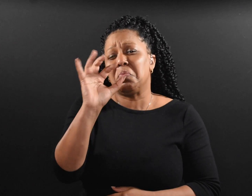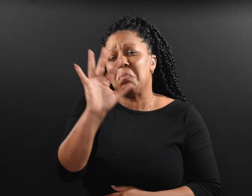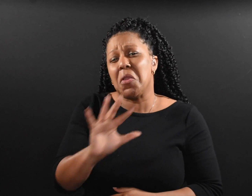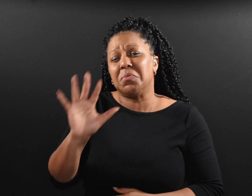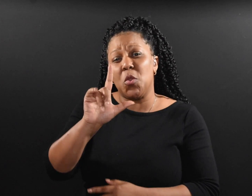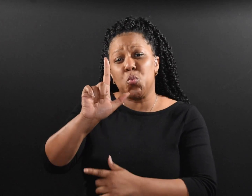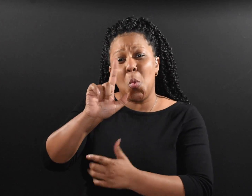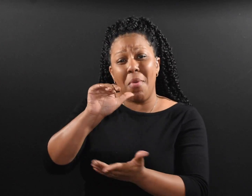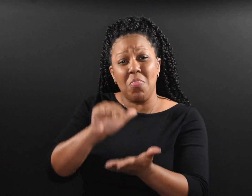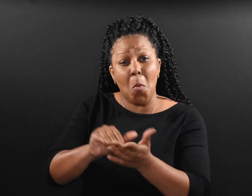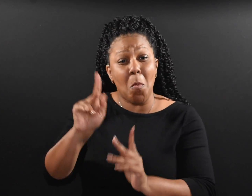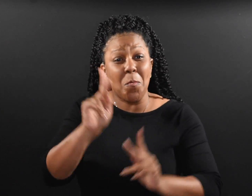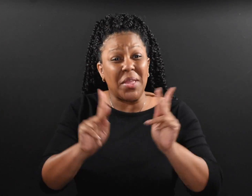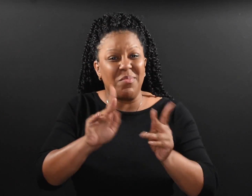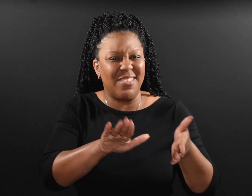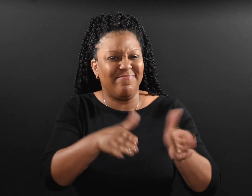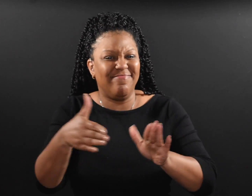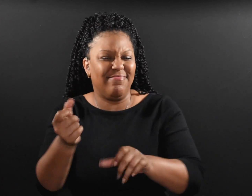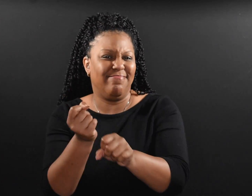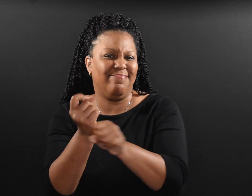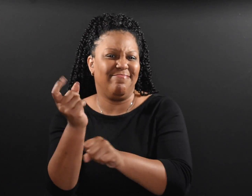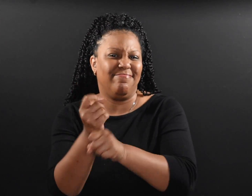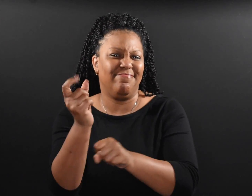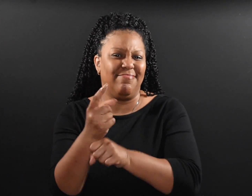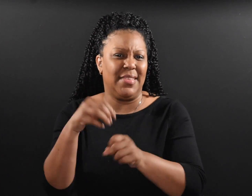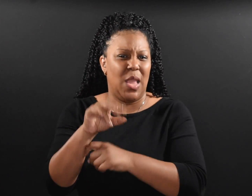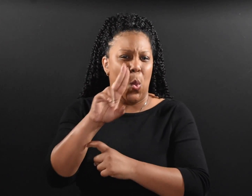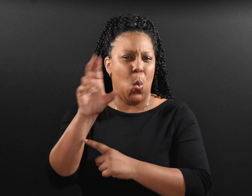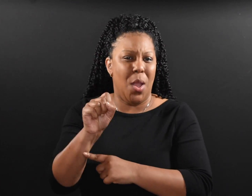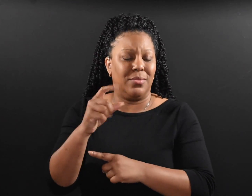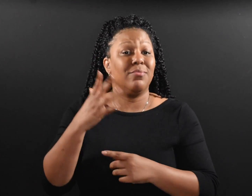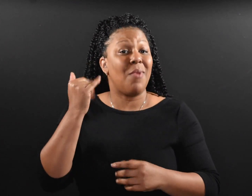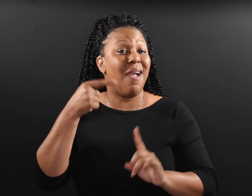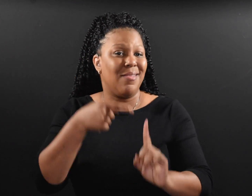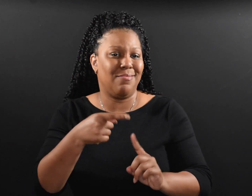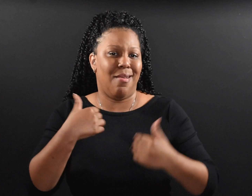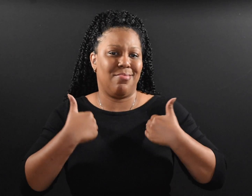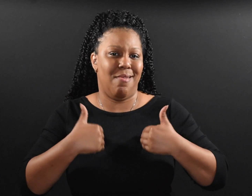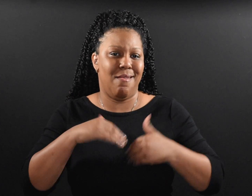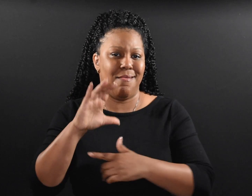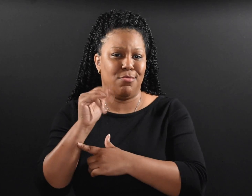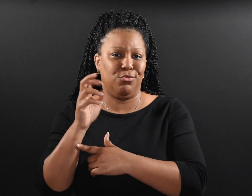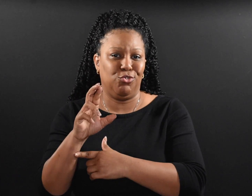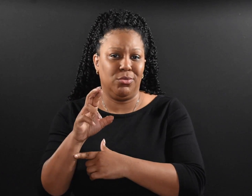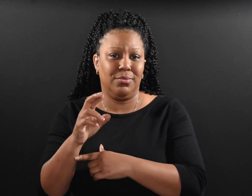It is estimated that 21,000 people die each year in the United States from lung cancer due